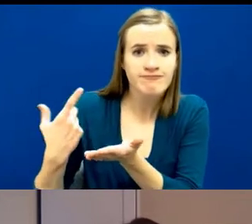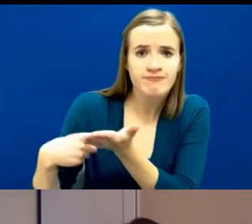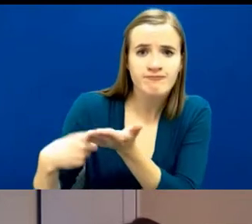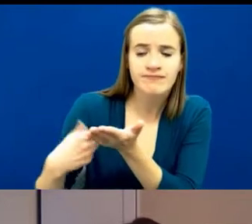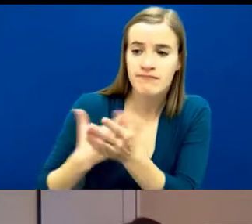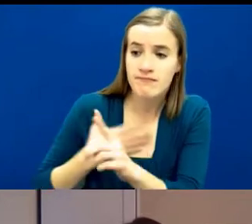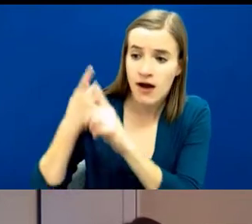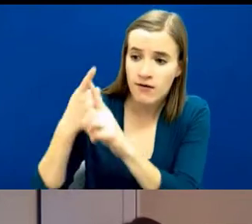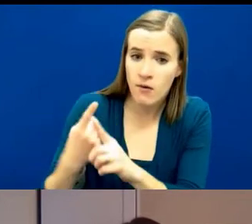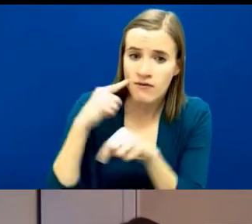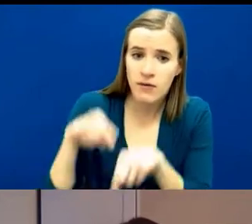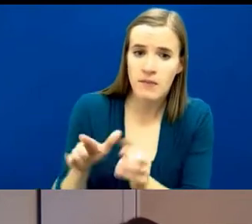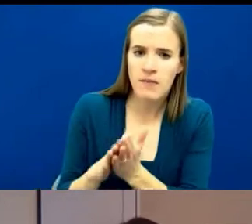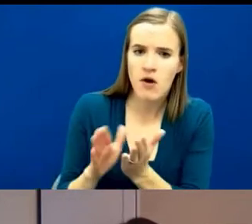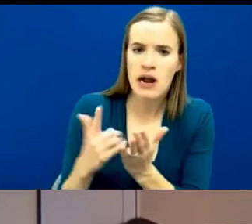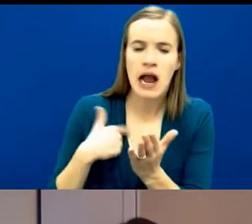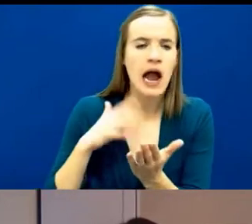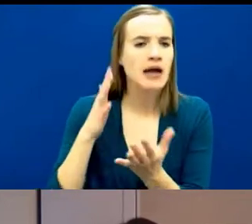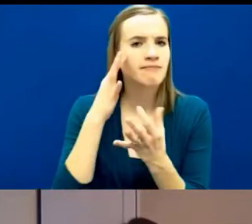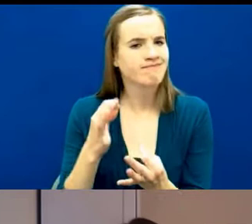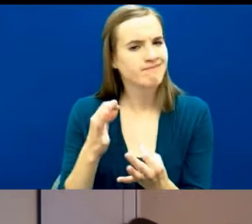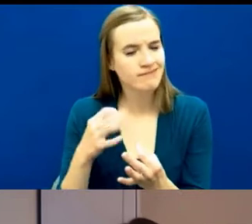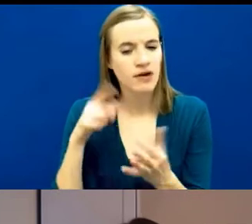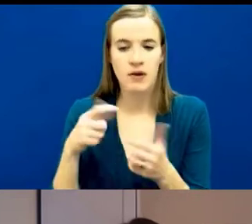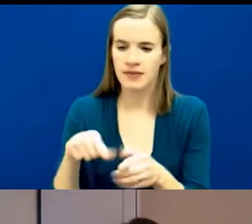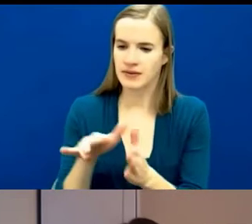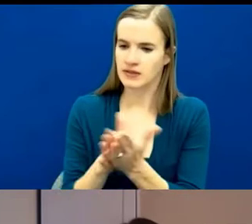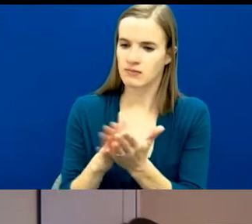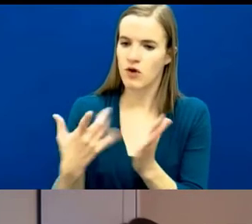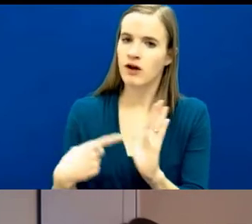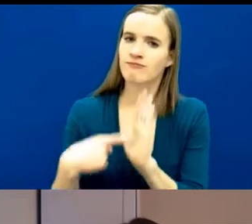wanted it to be a teaching tool for young children, um, to teach them the